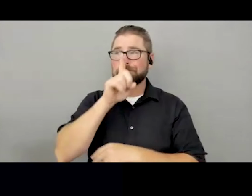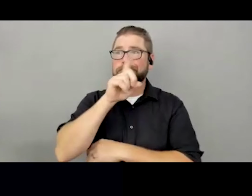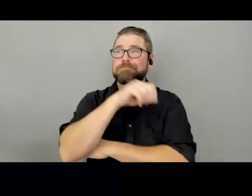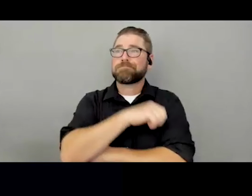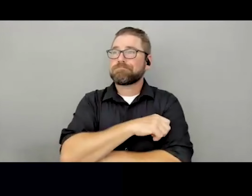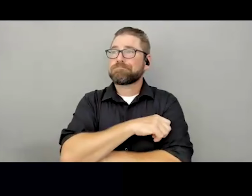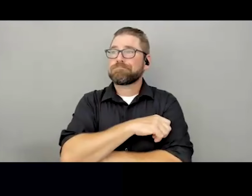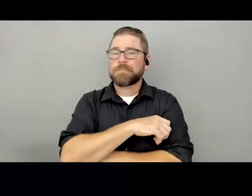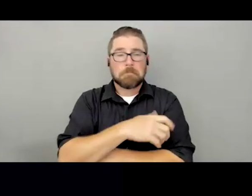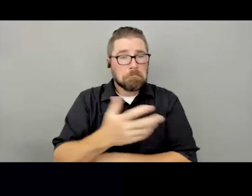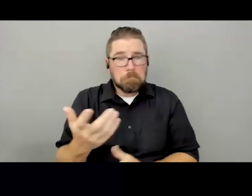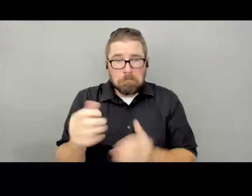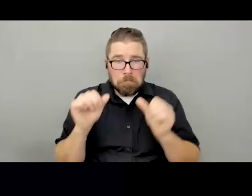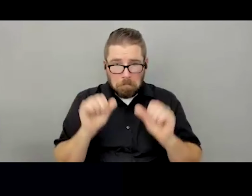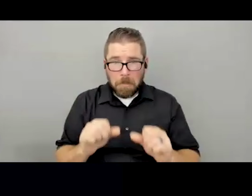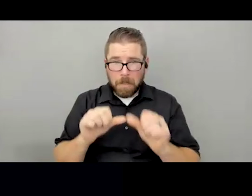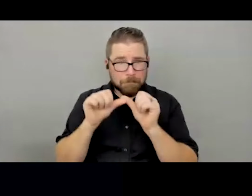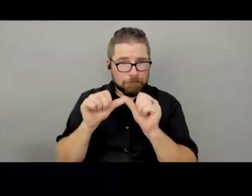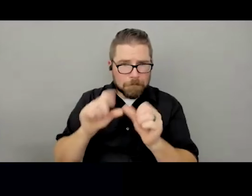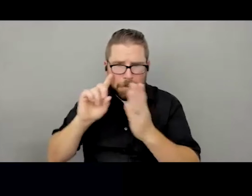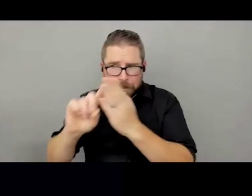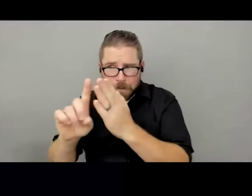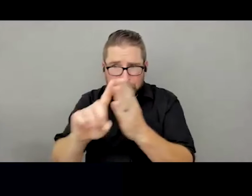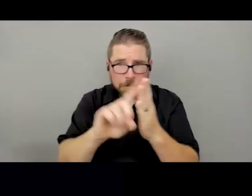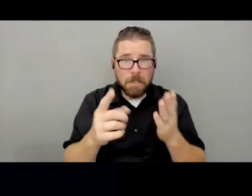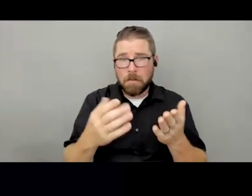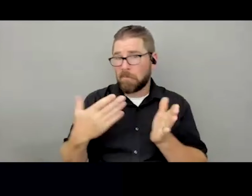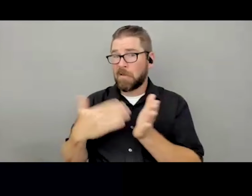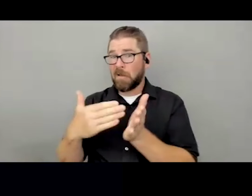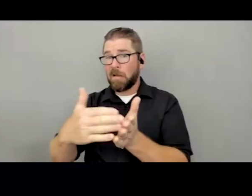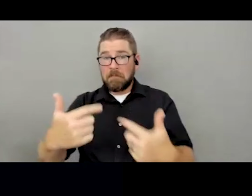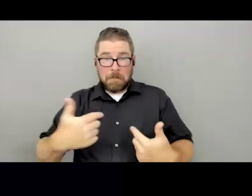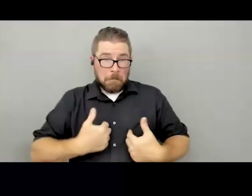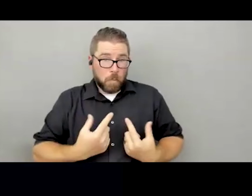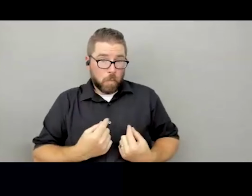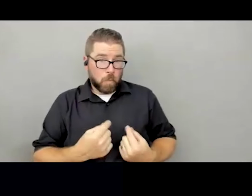I oftentimes will reach out to an instructor, regarding a flag,